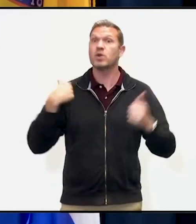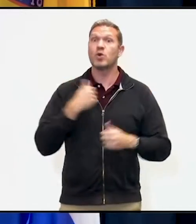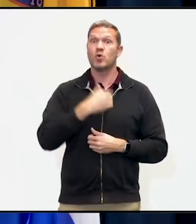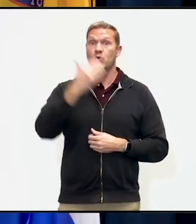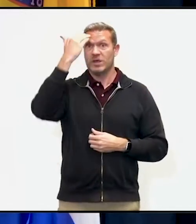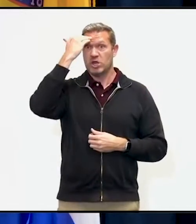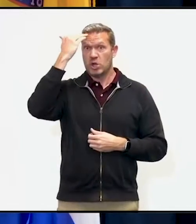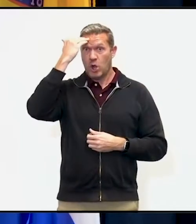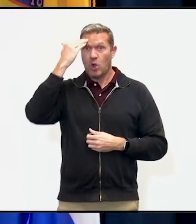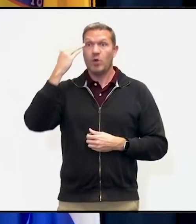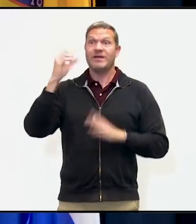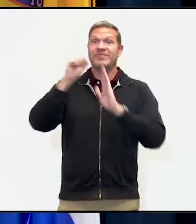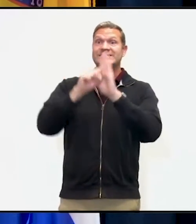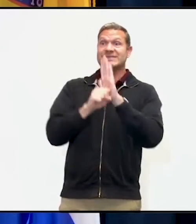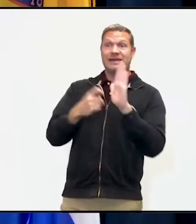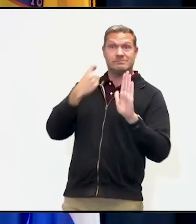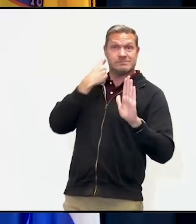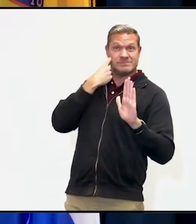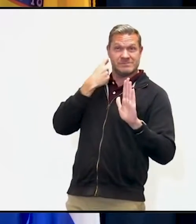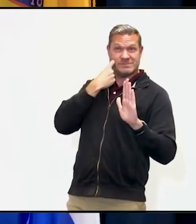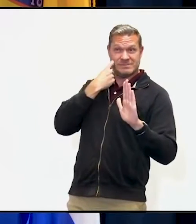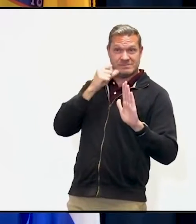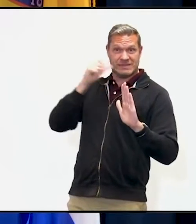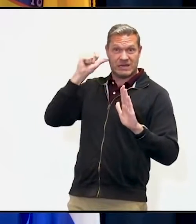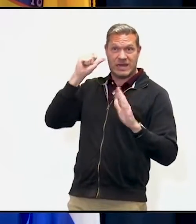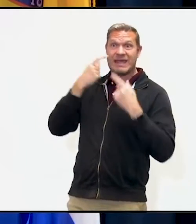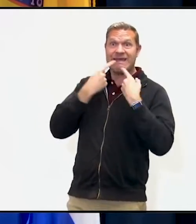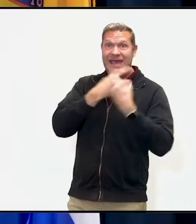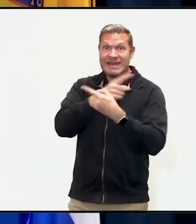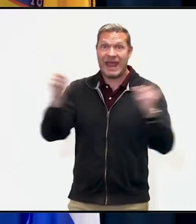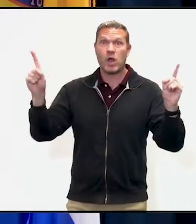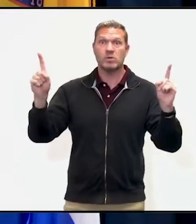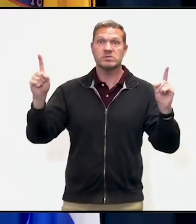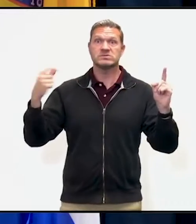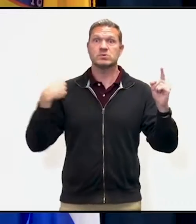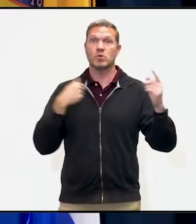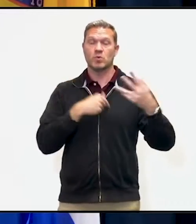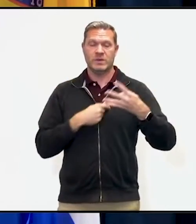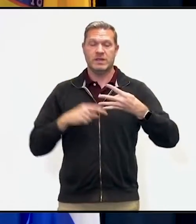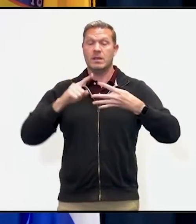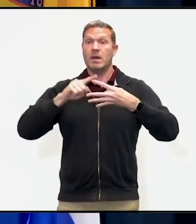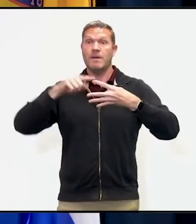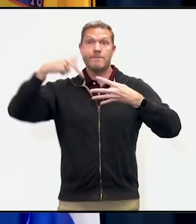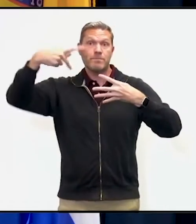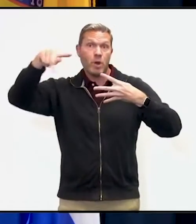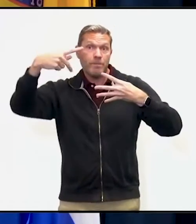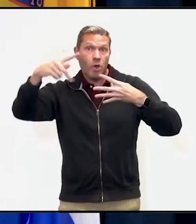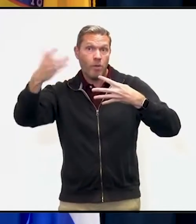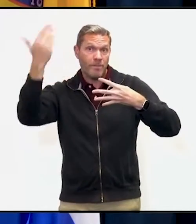with L.A County is able now to move into the orange tier, so we went from purple to red